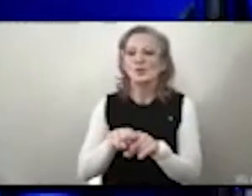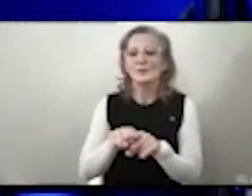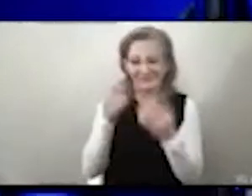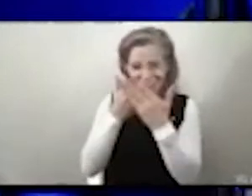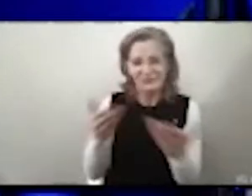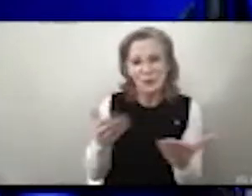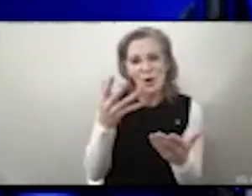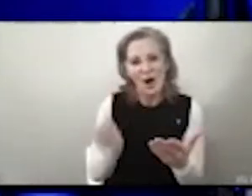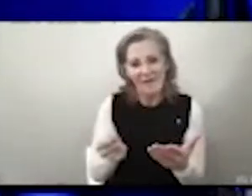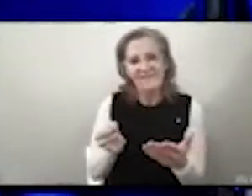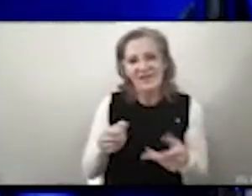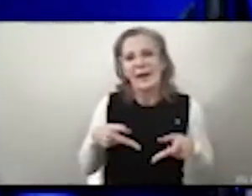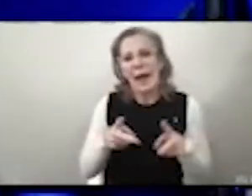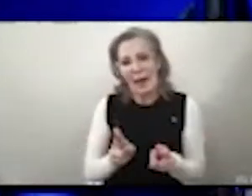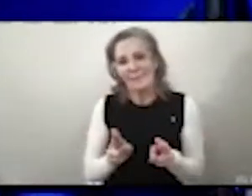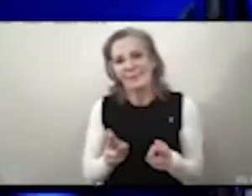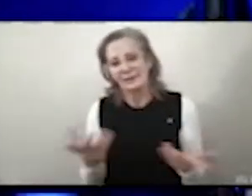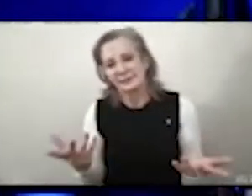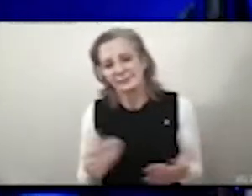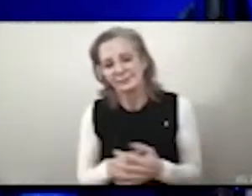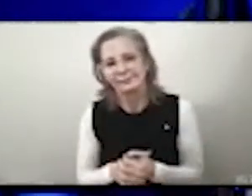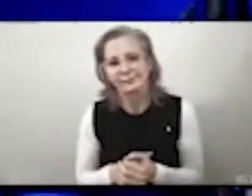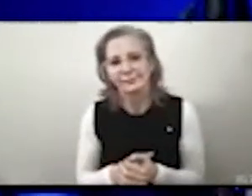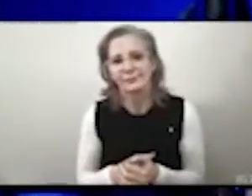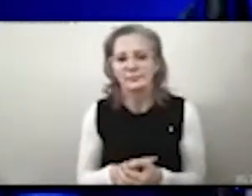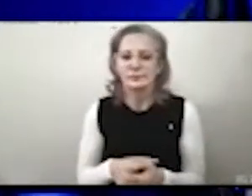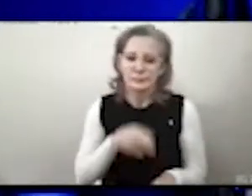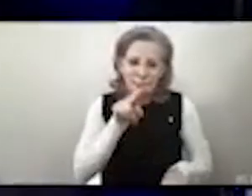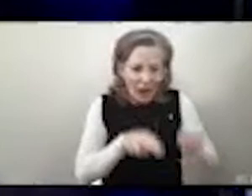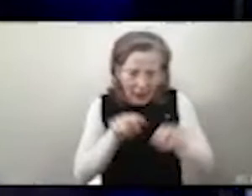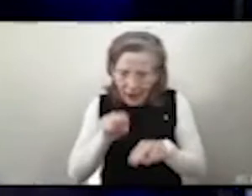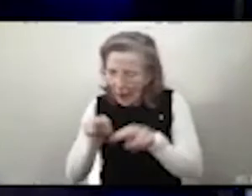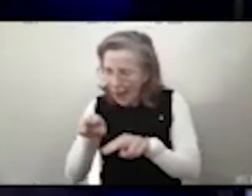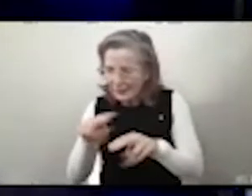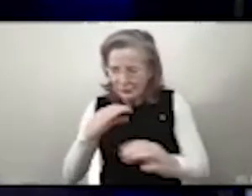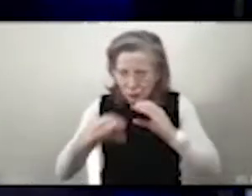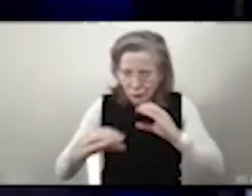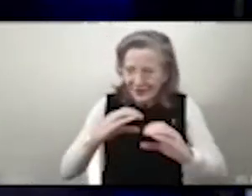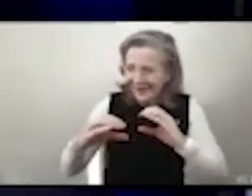around analysing and communicating risk, in establishing resilience, and